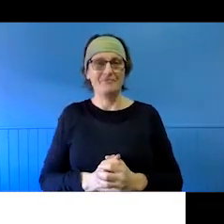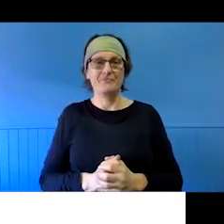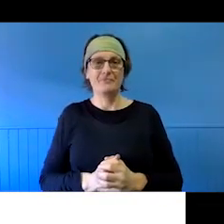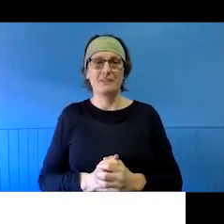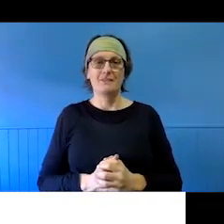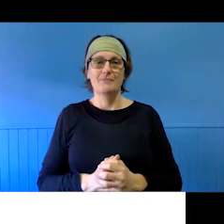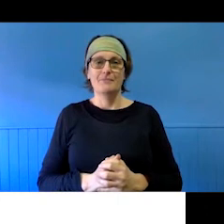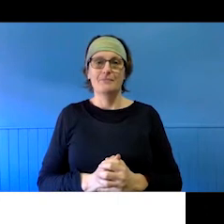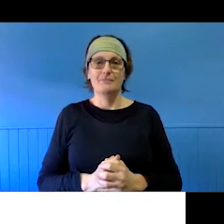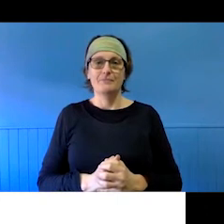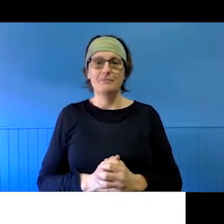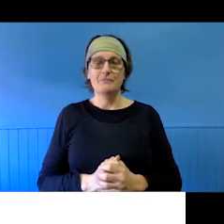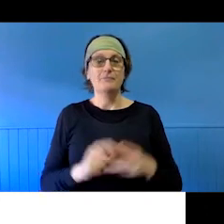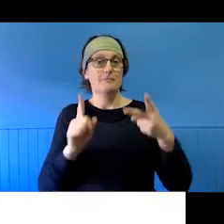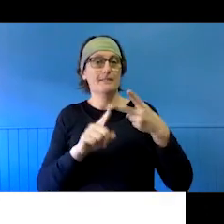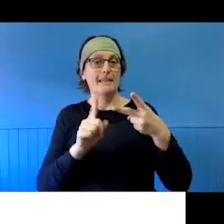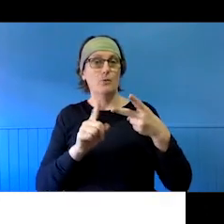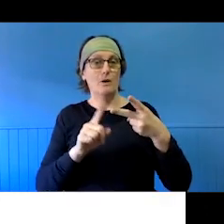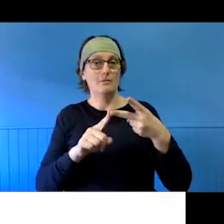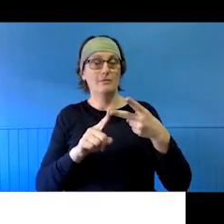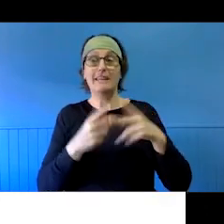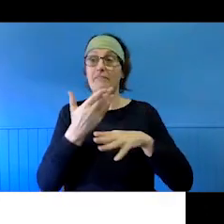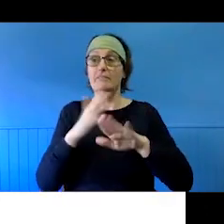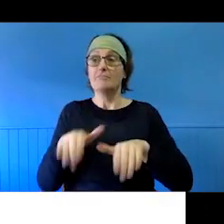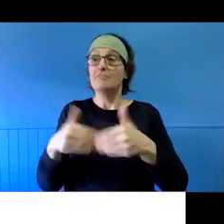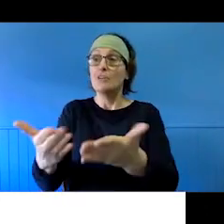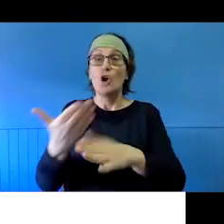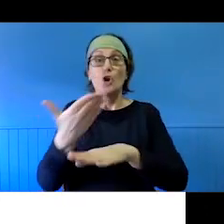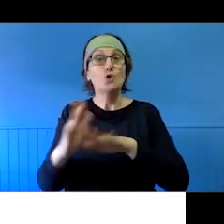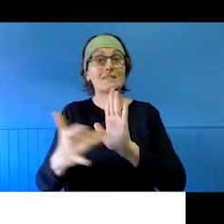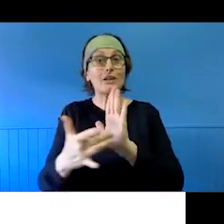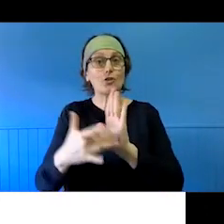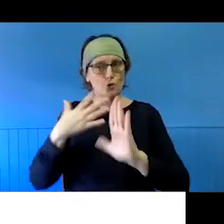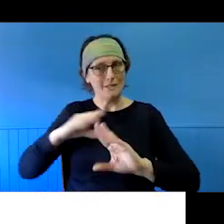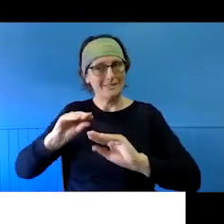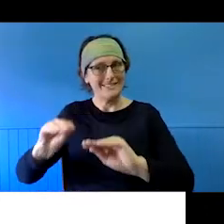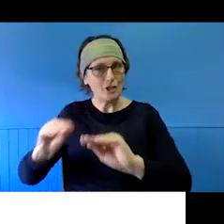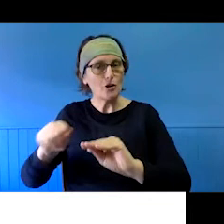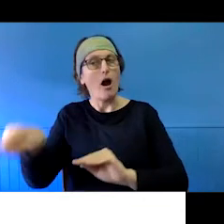and how to scaffold the technology is an important part.